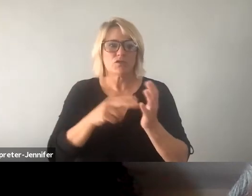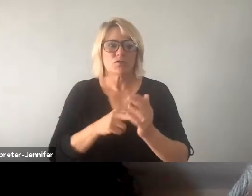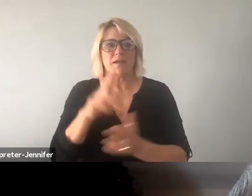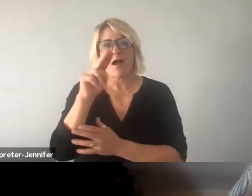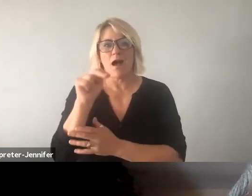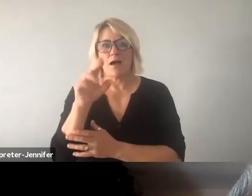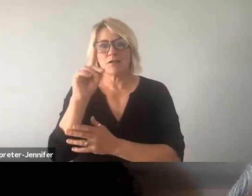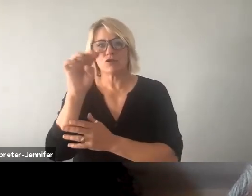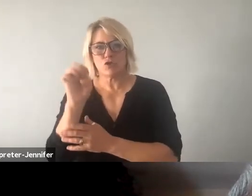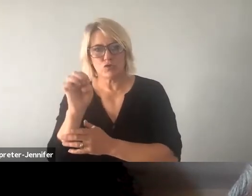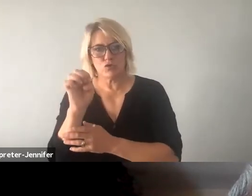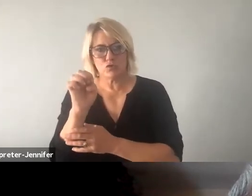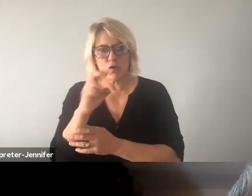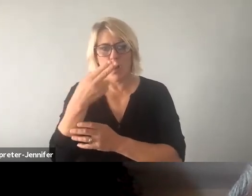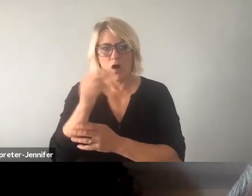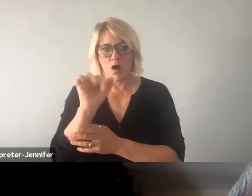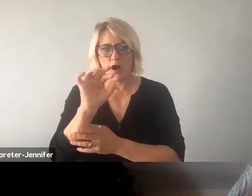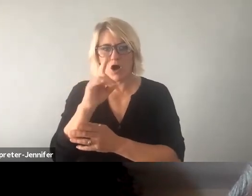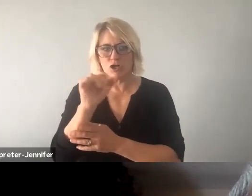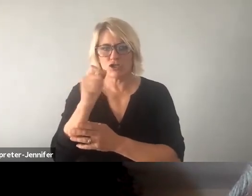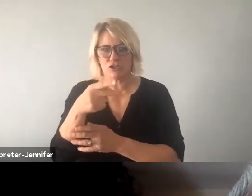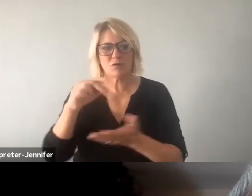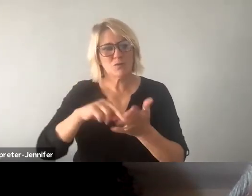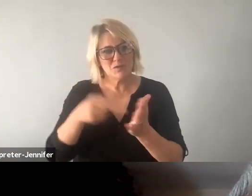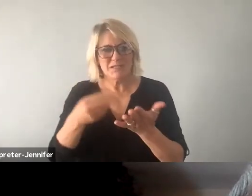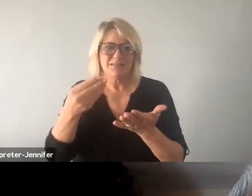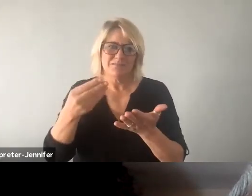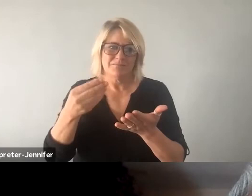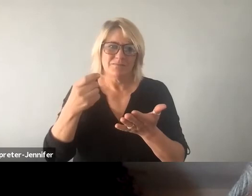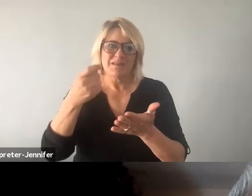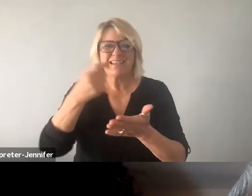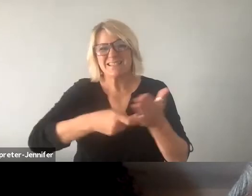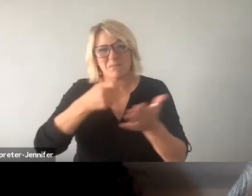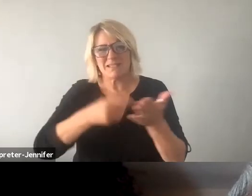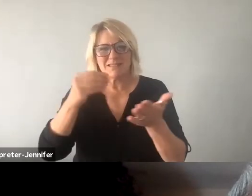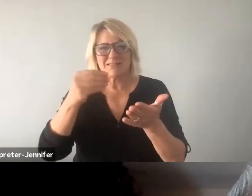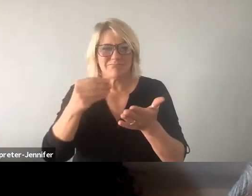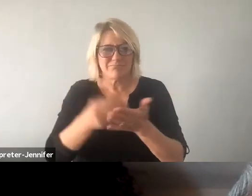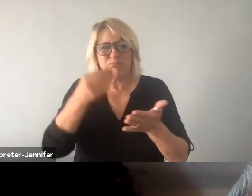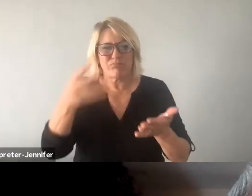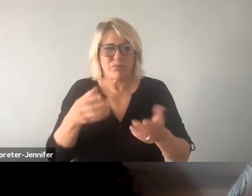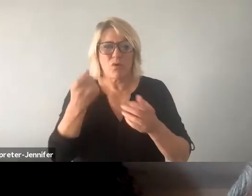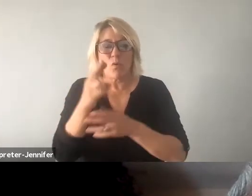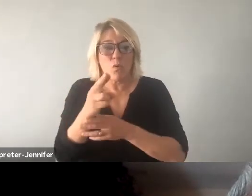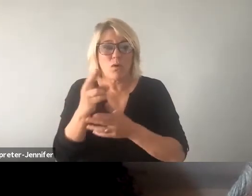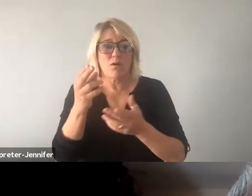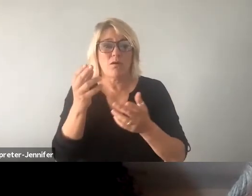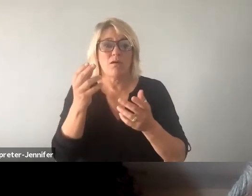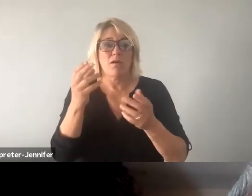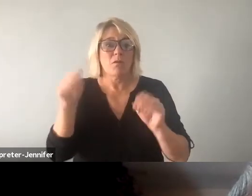employers have an obligation to provide ap plicants or employers -- an undue